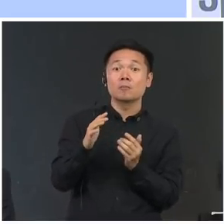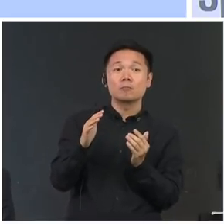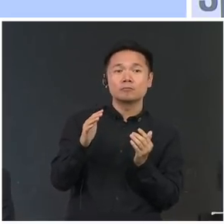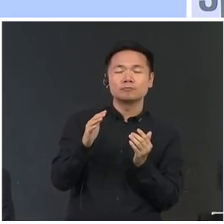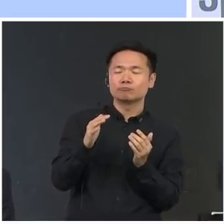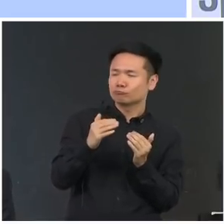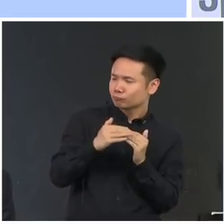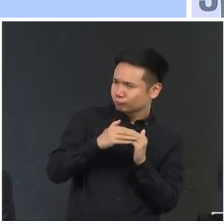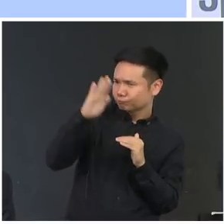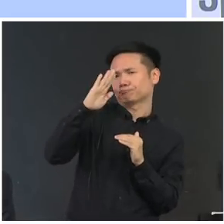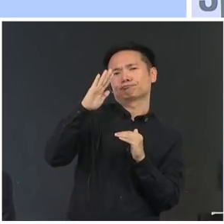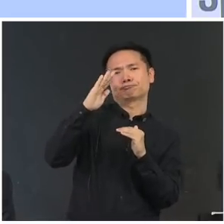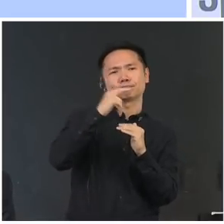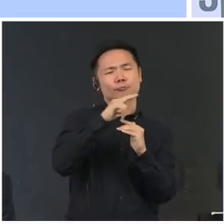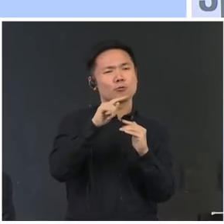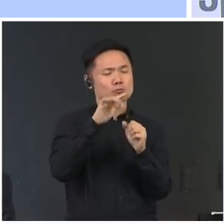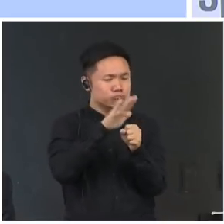Obviously, this is not the goal. We have just started.